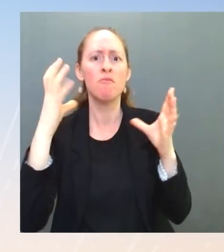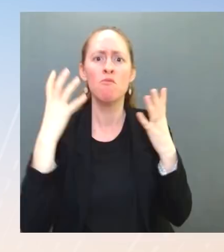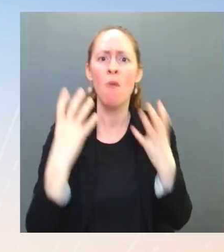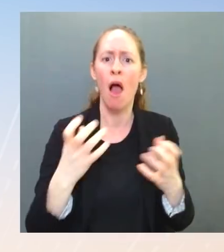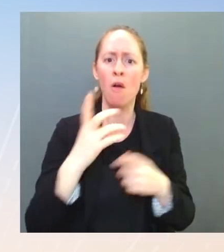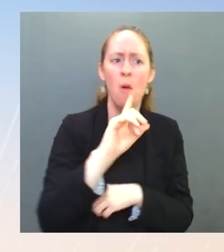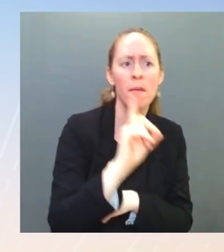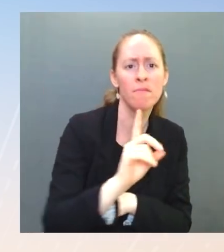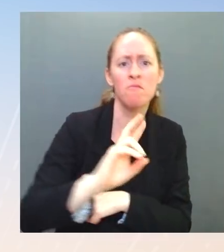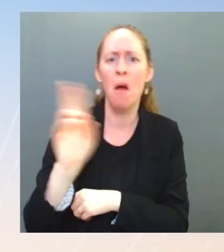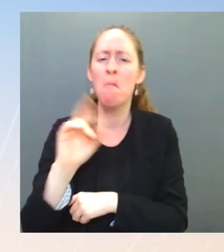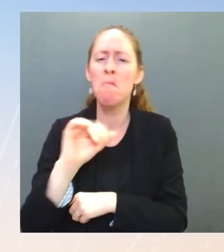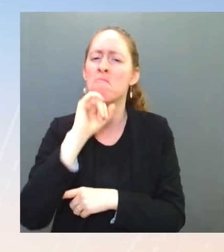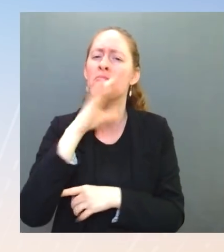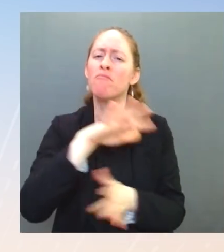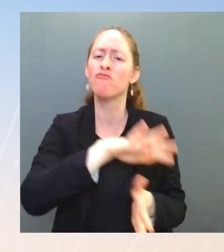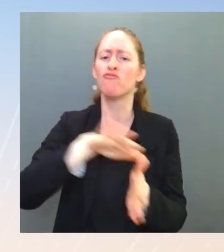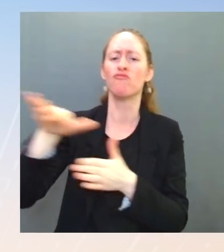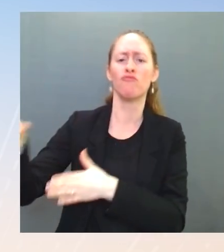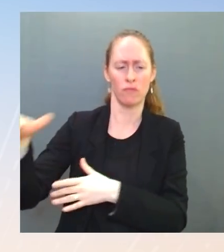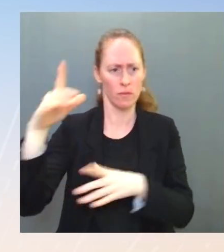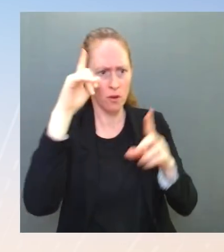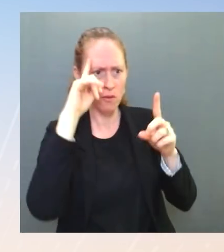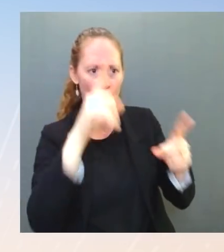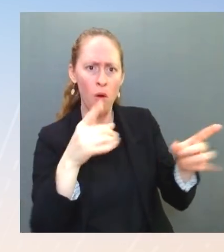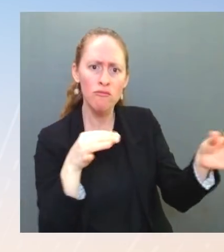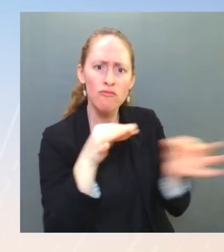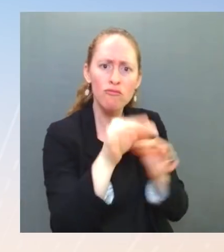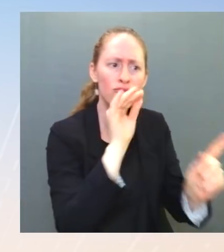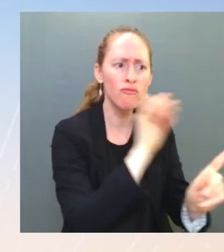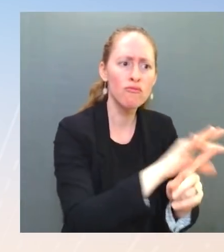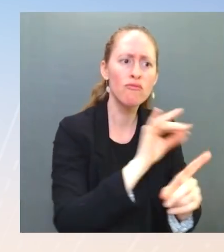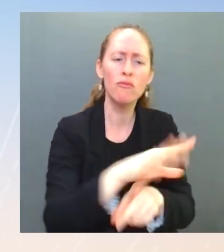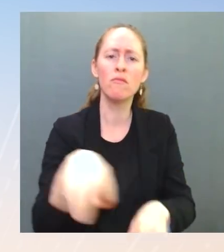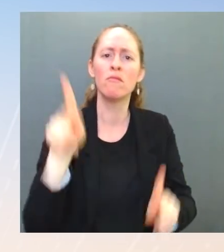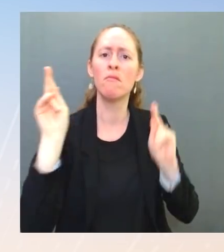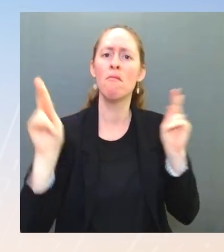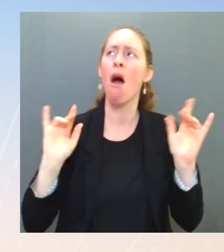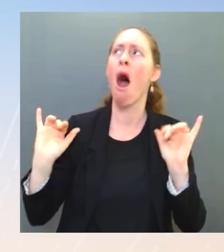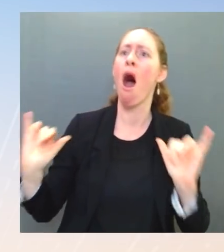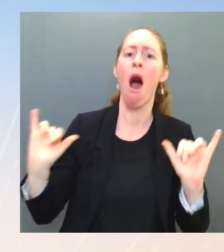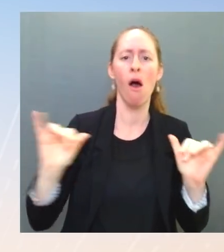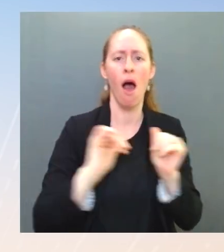including the policies that he'll be talking about tomorrow on his trip.